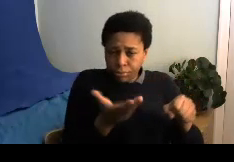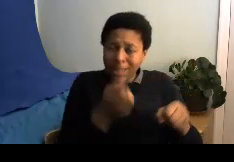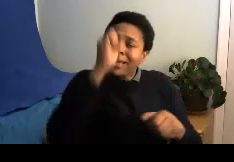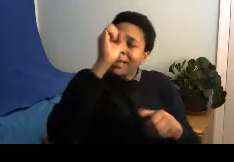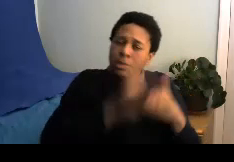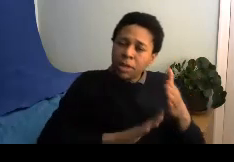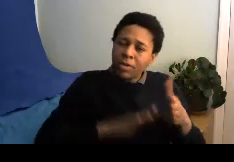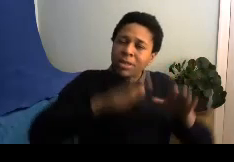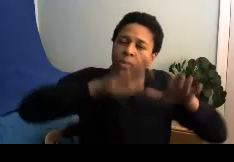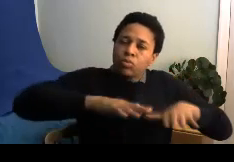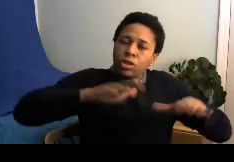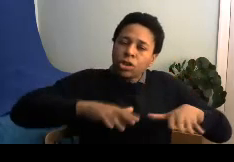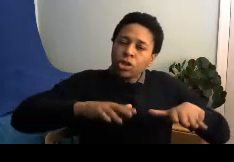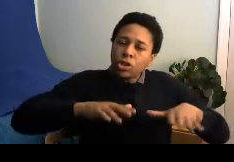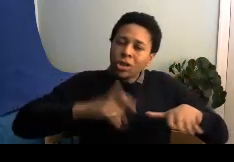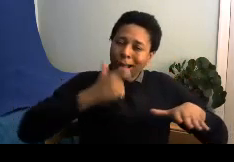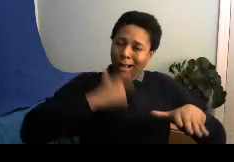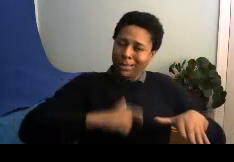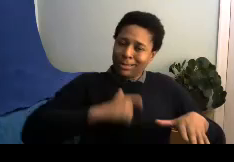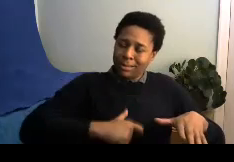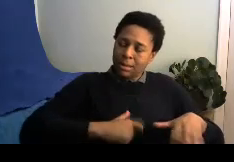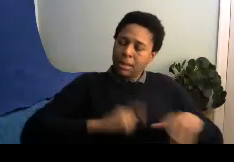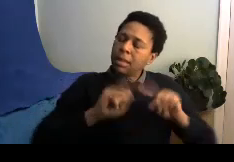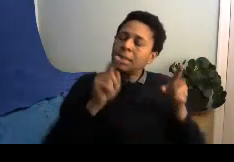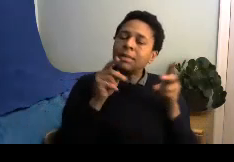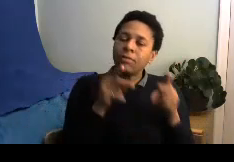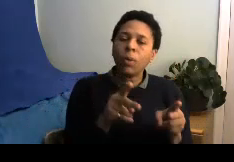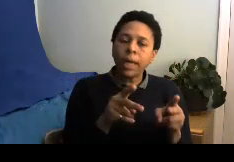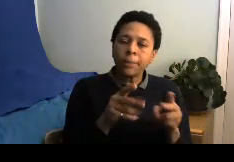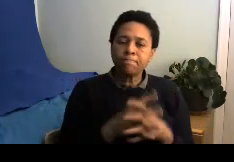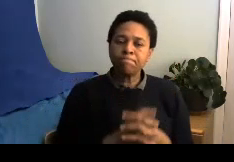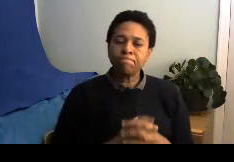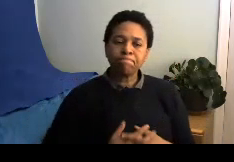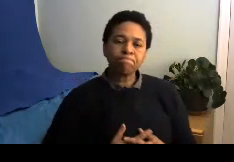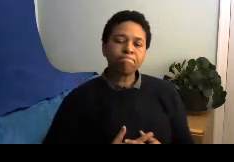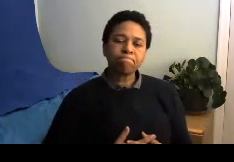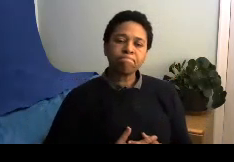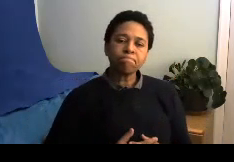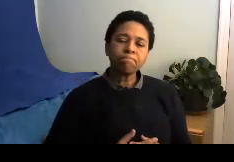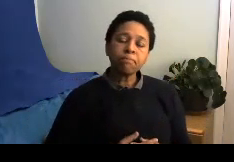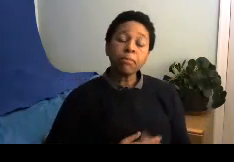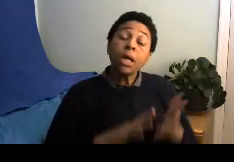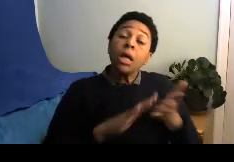differently. And so, you know, it's fascinating, really, to